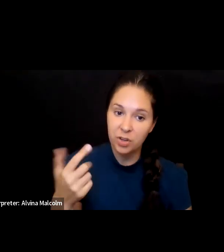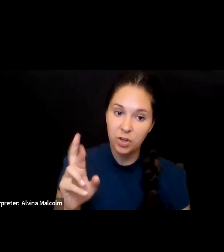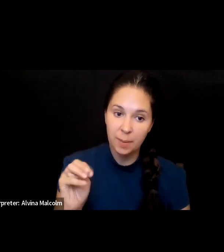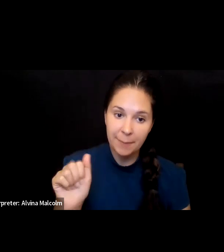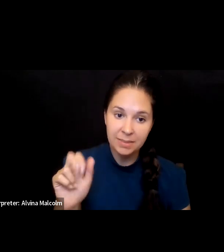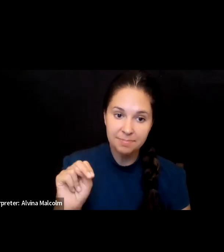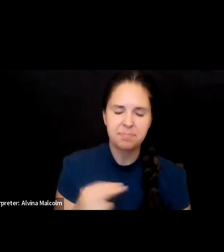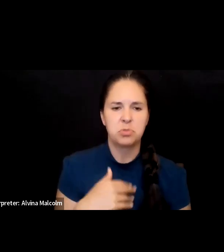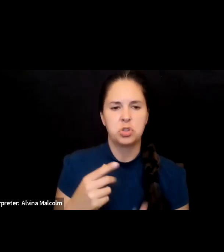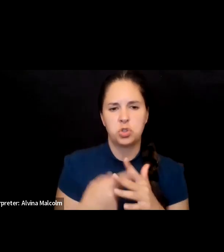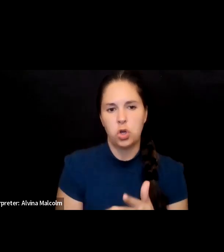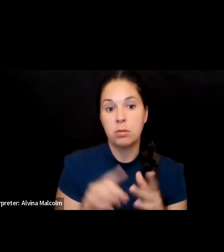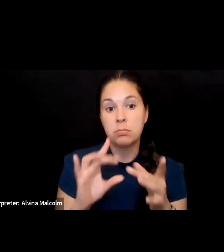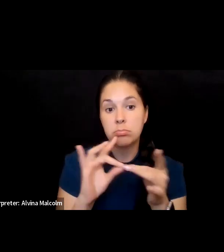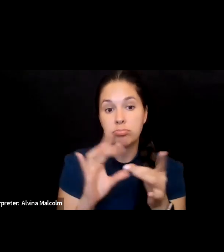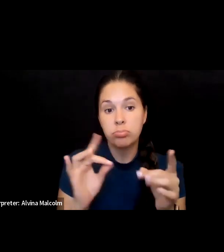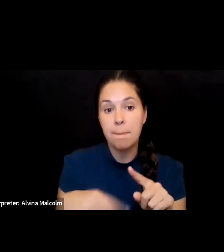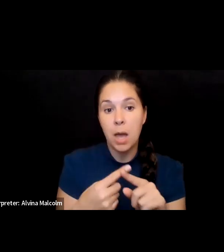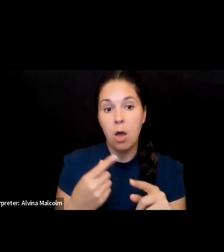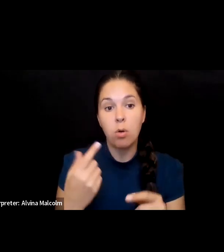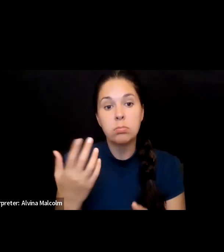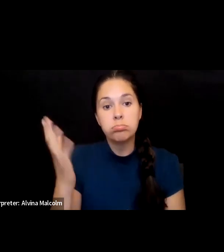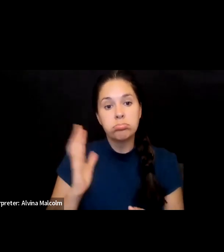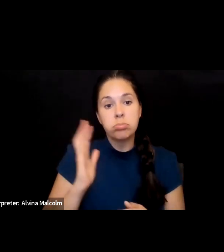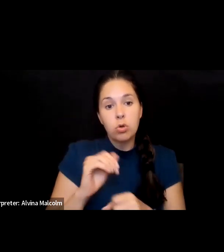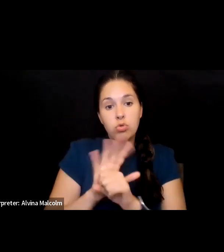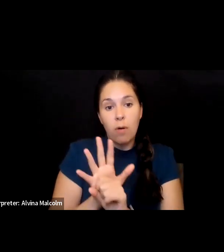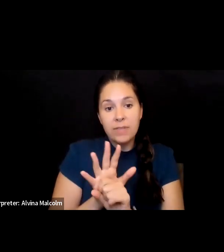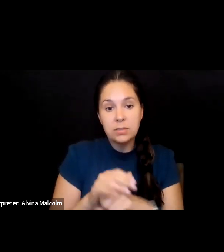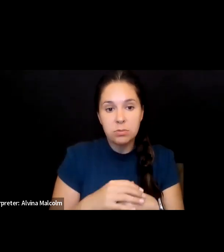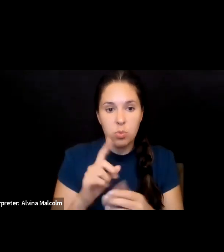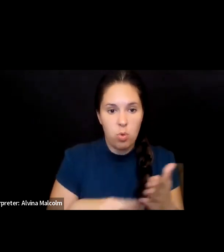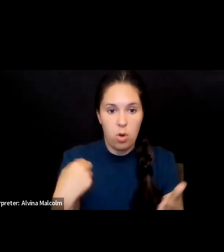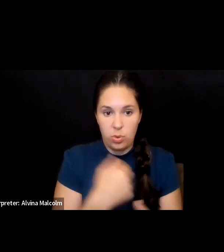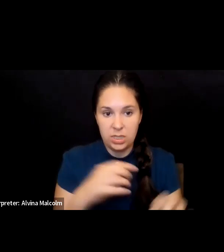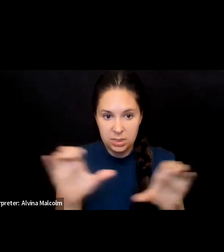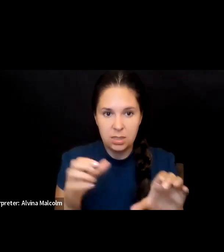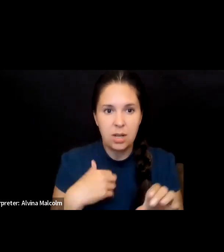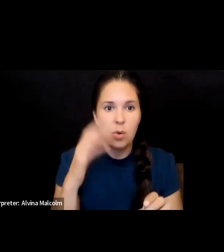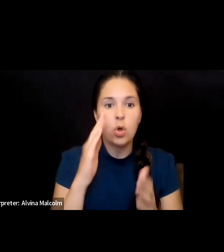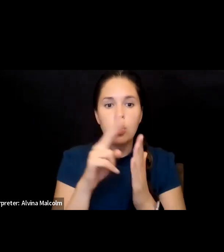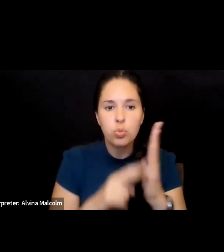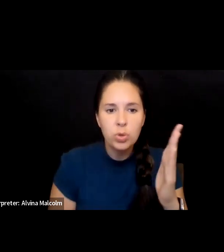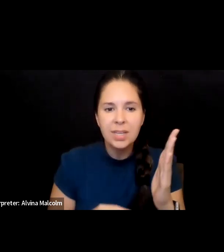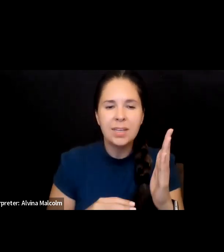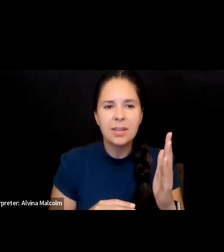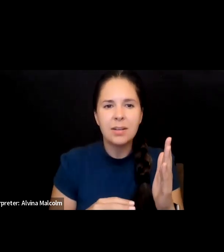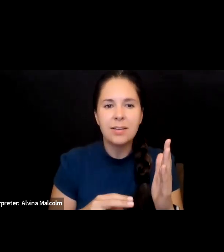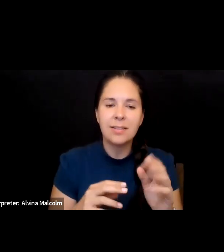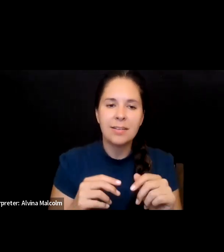our consumers. Beth. Thanks, Germán. I'm going to start what we did with COVID with just